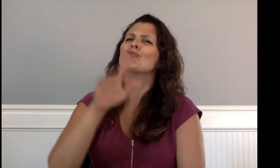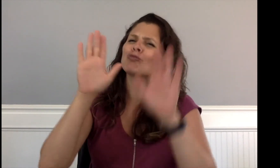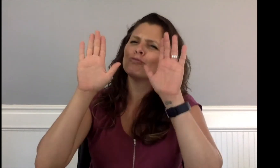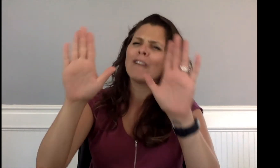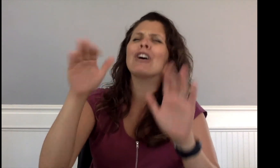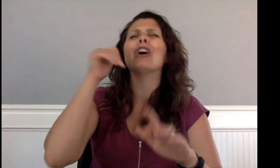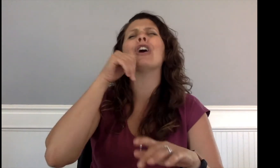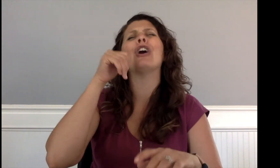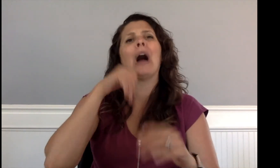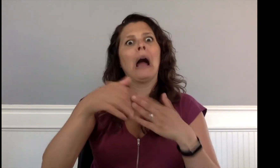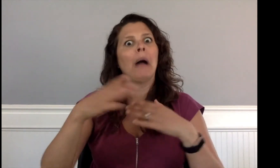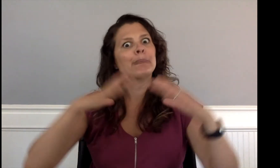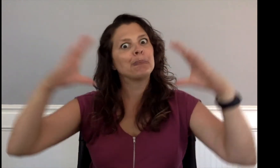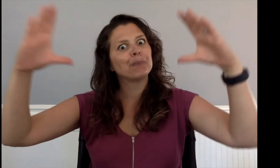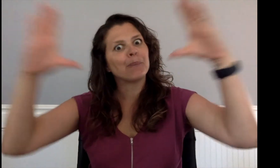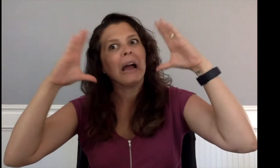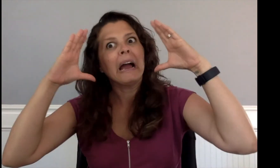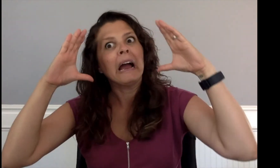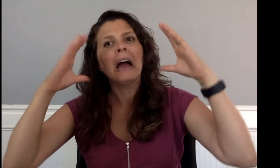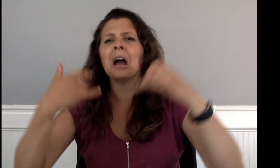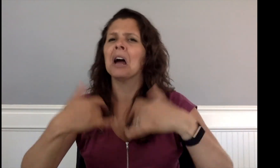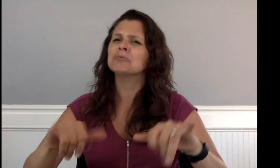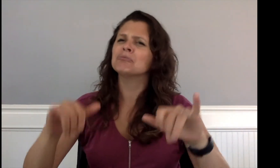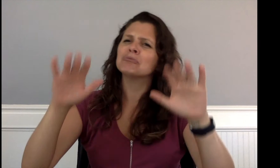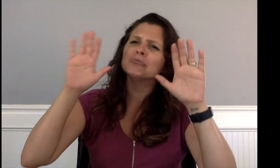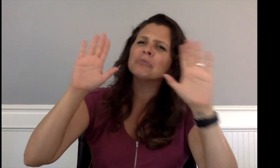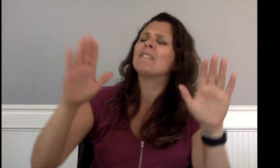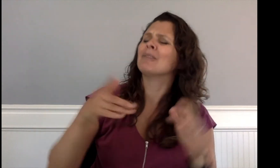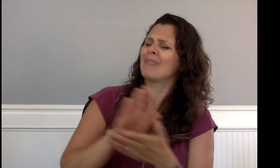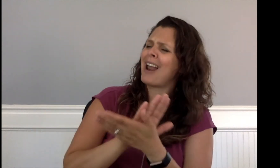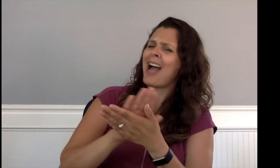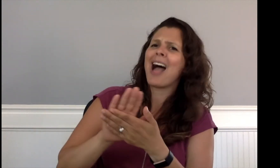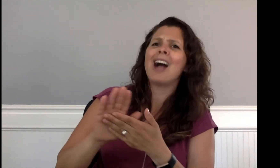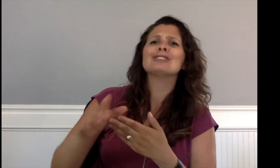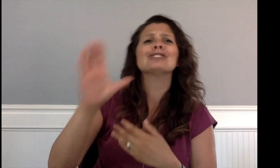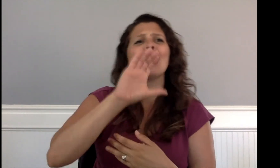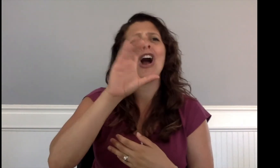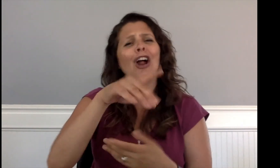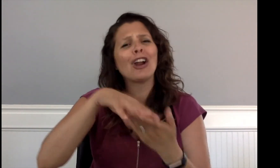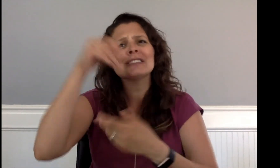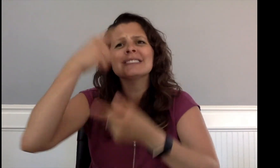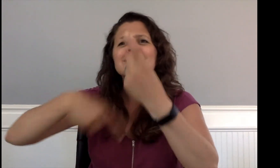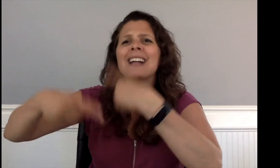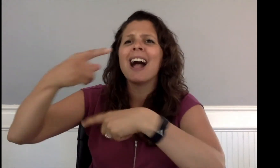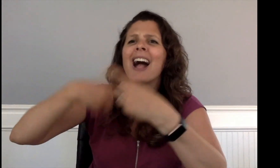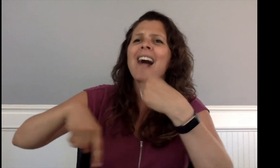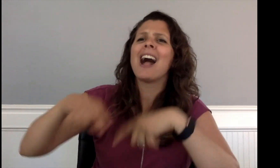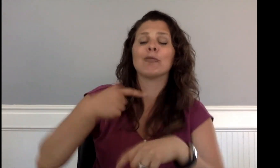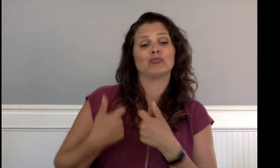"Mabel was a wonderful girl even if she did have a big head. It's wonderful you are learning sign language,